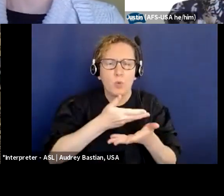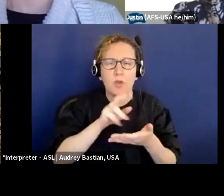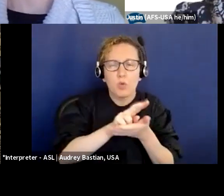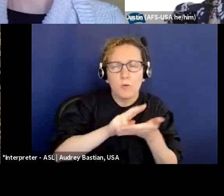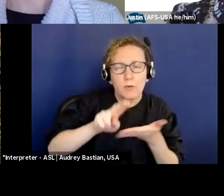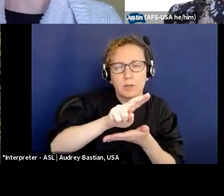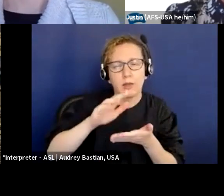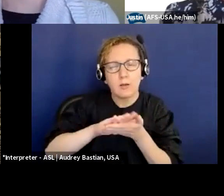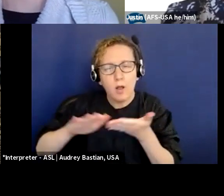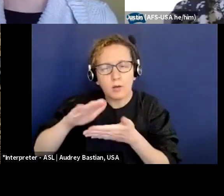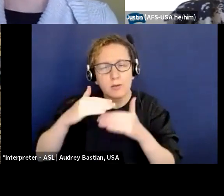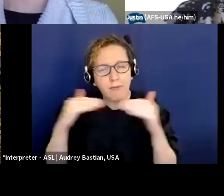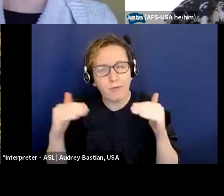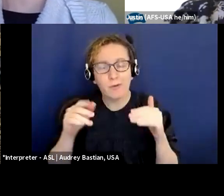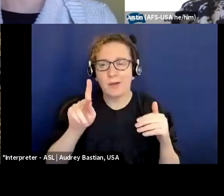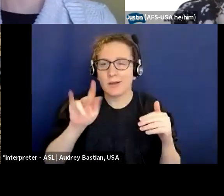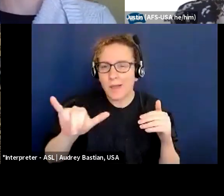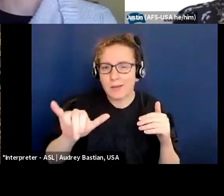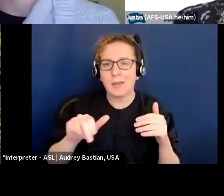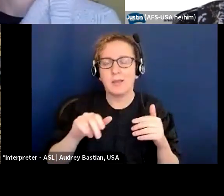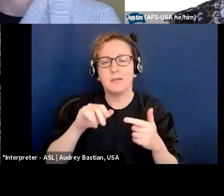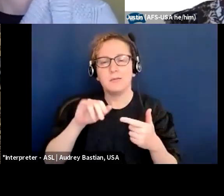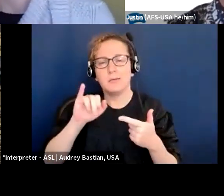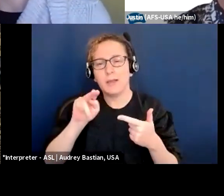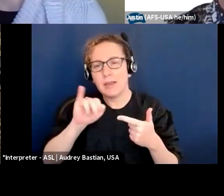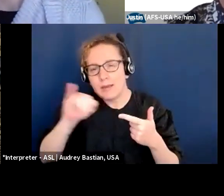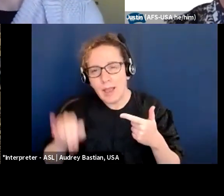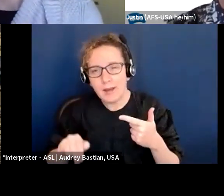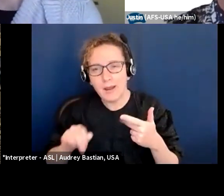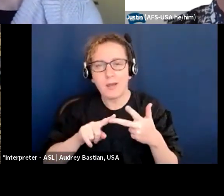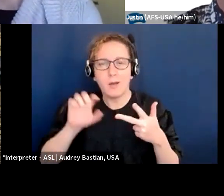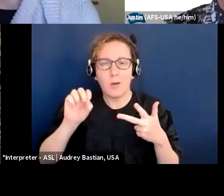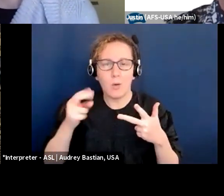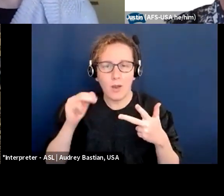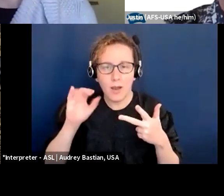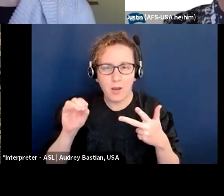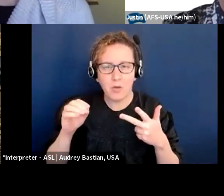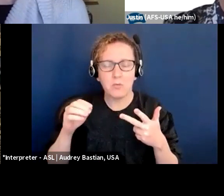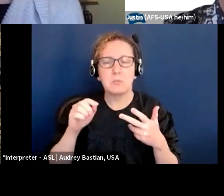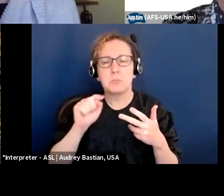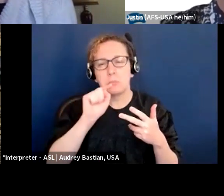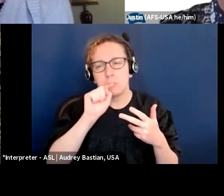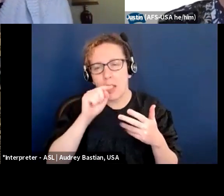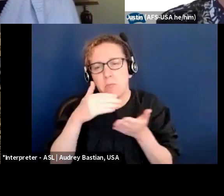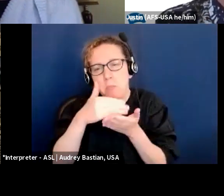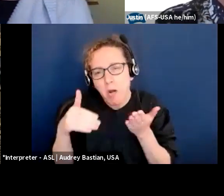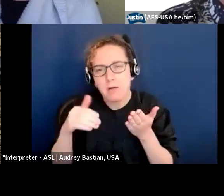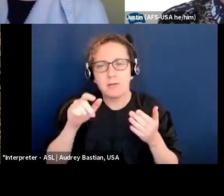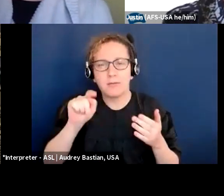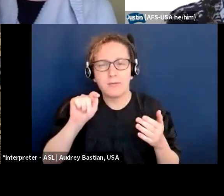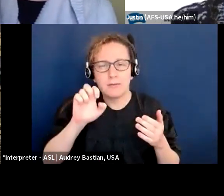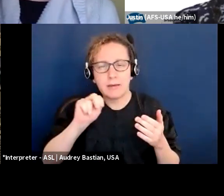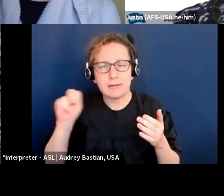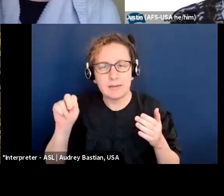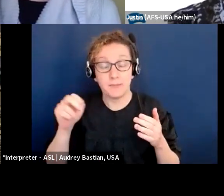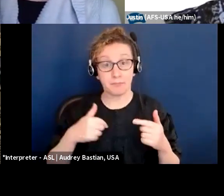and some of Tennessee. I studied abroad myself a few years ago. This